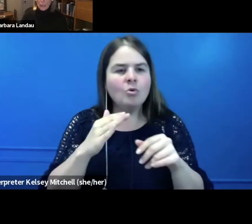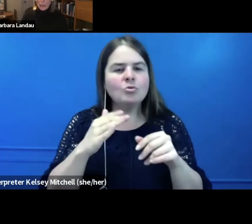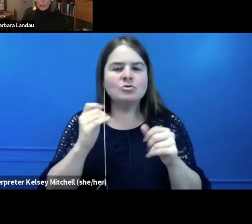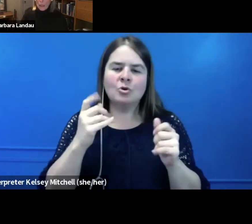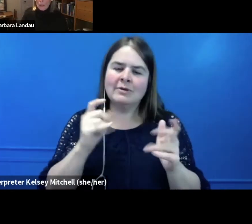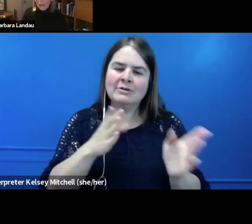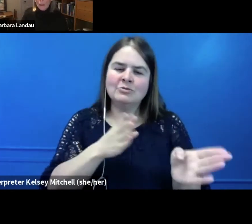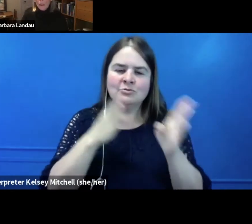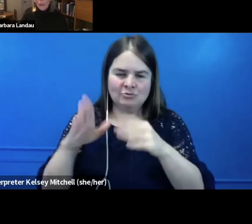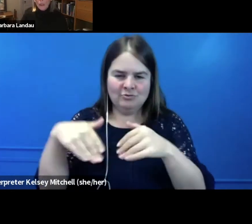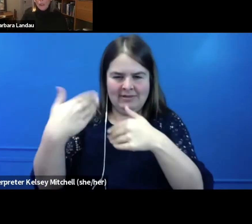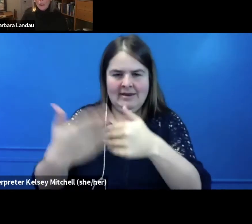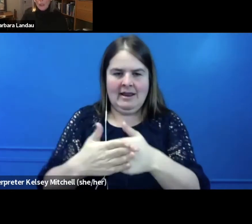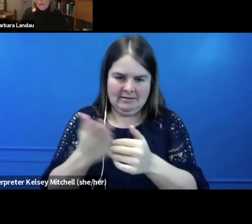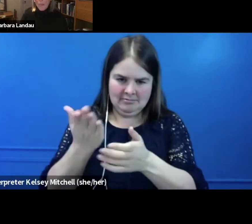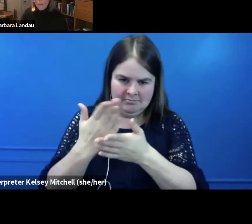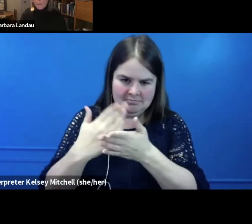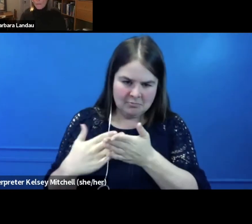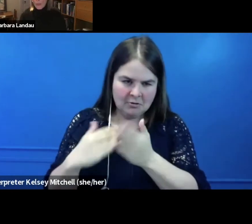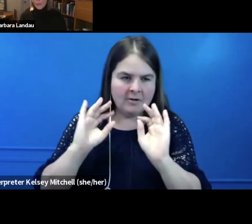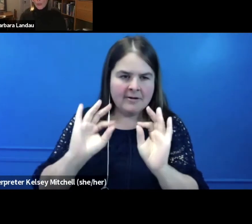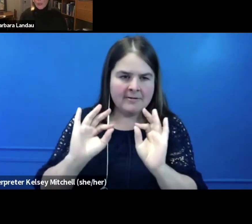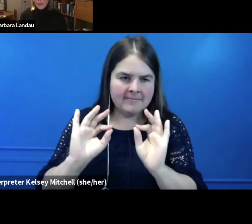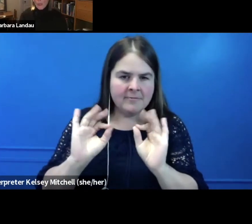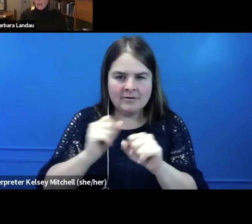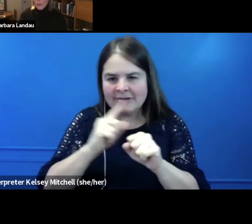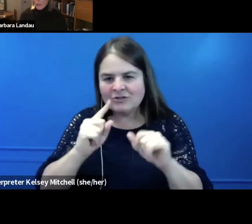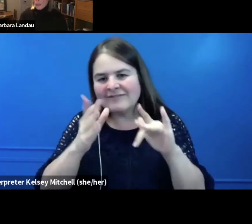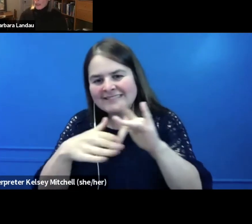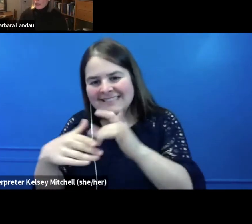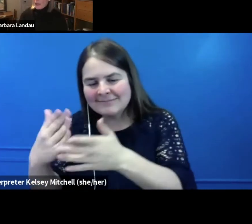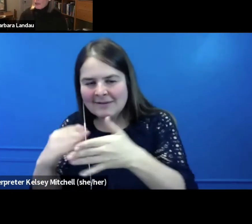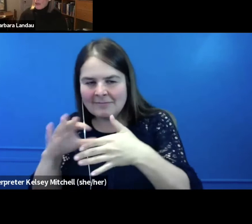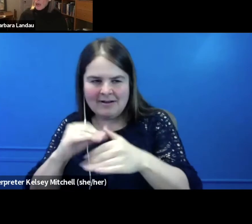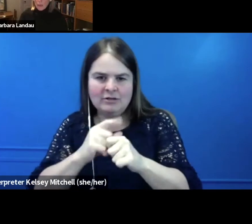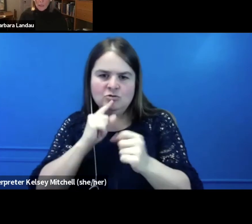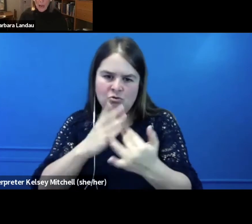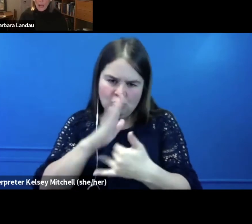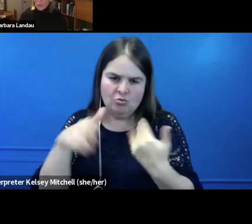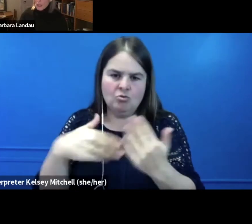get to the end um